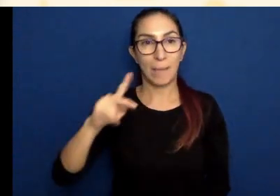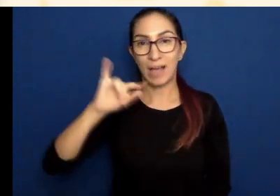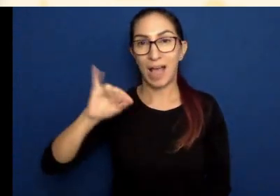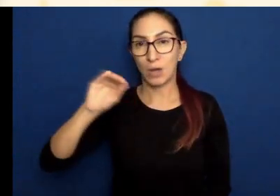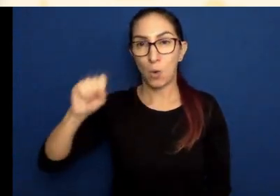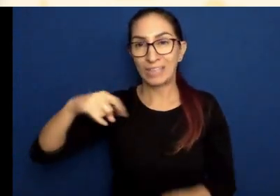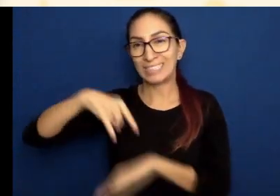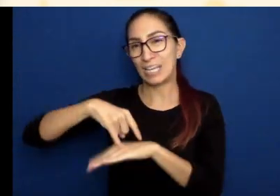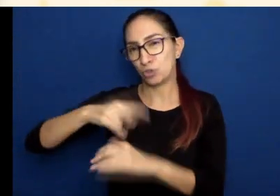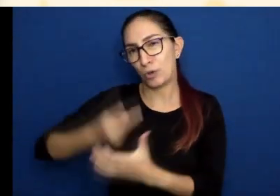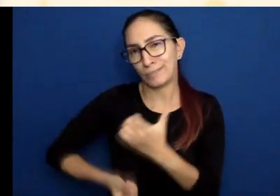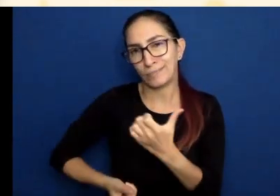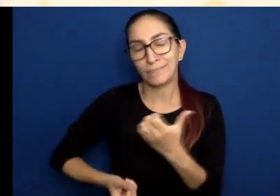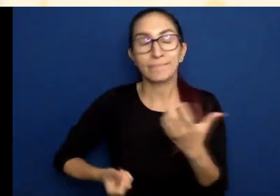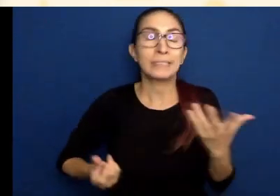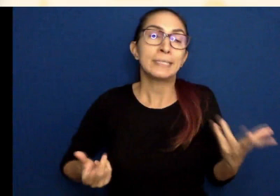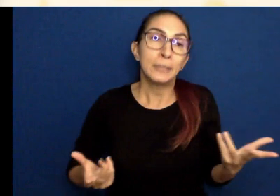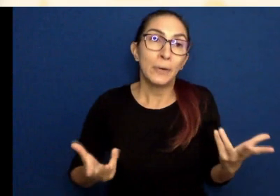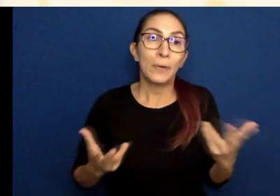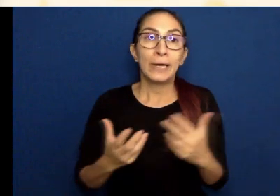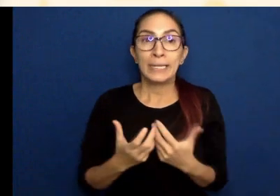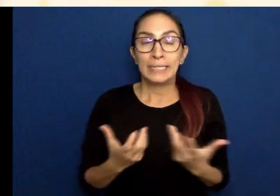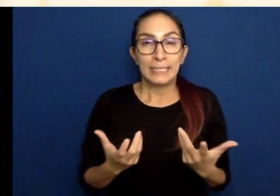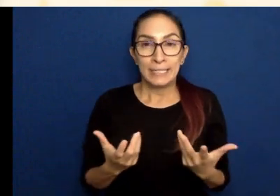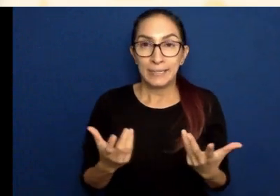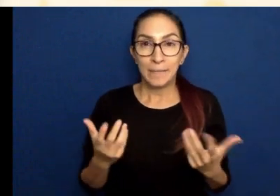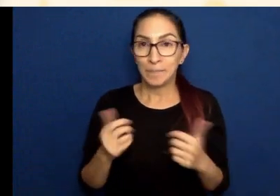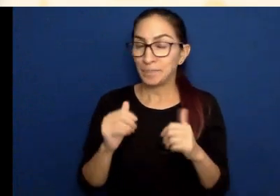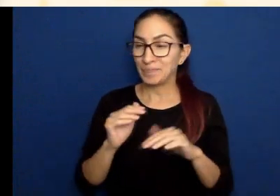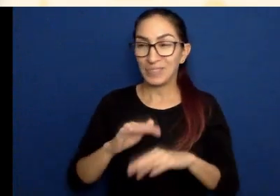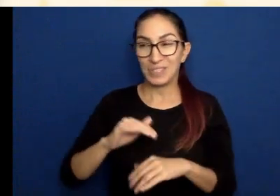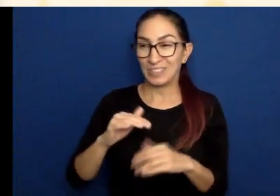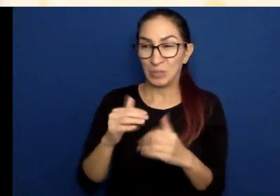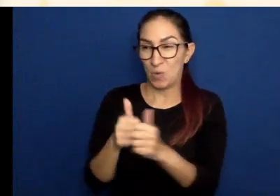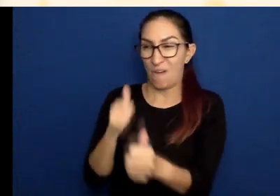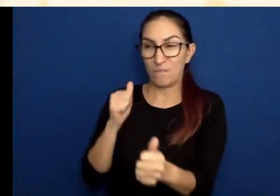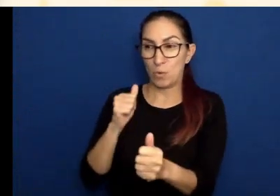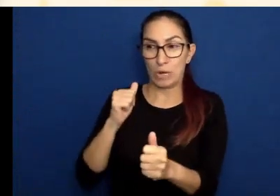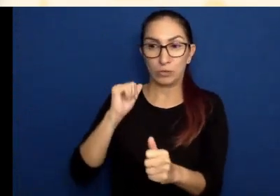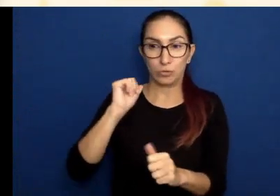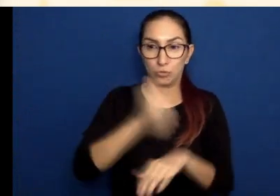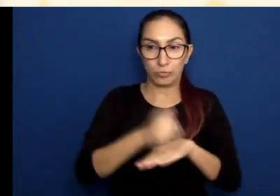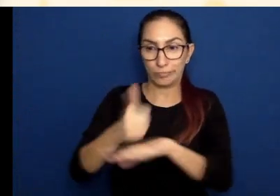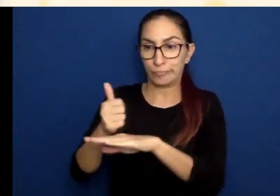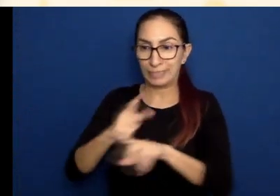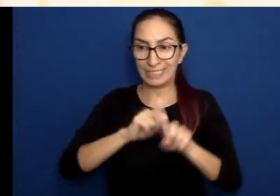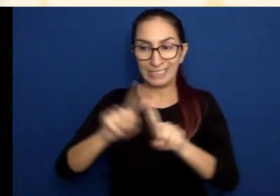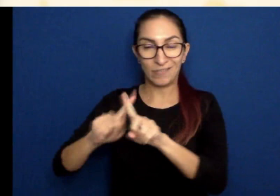So without creating different apps, it's just all complicated. So I'd say from an accessibility perspective,